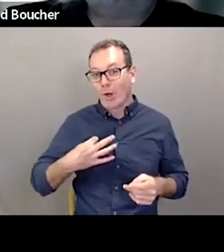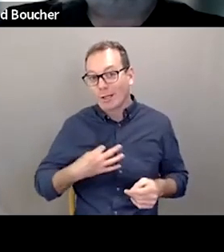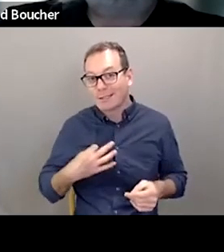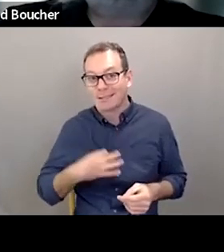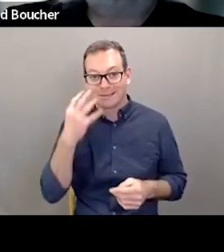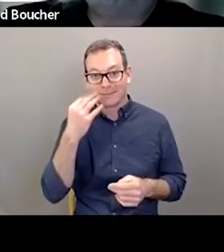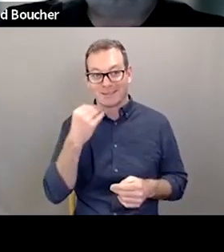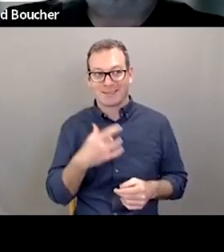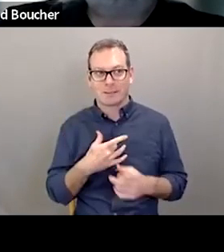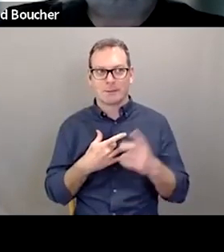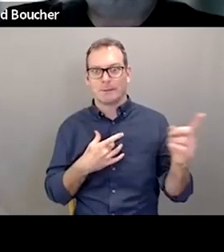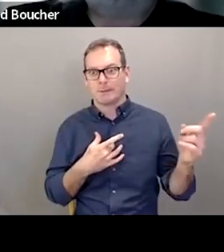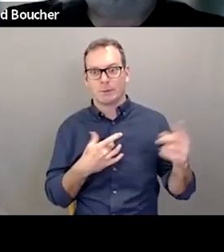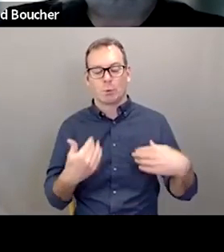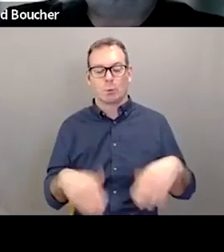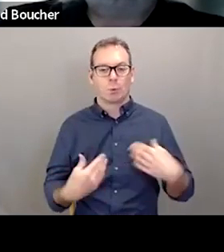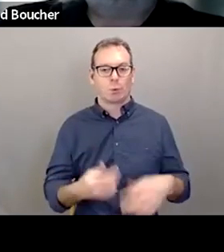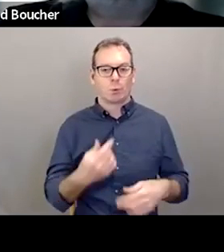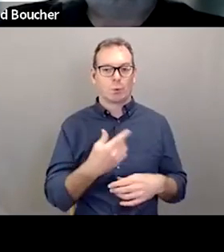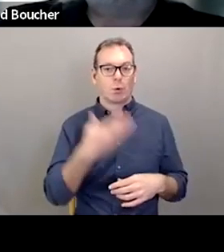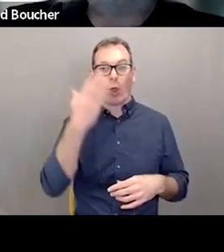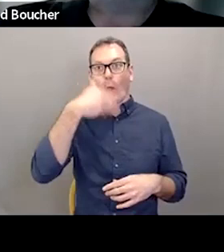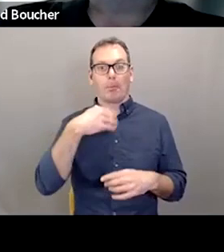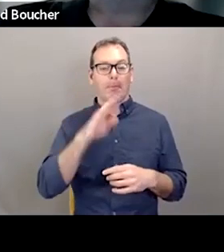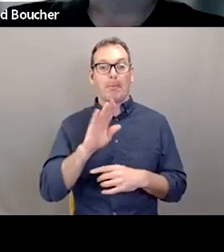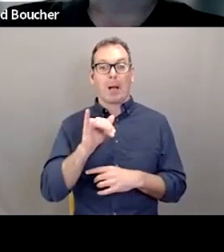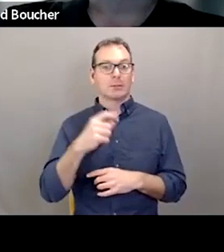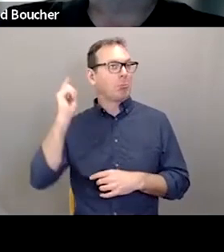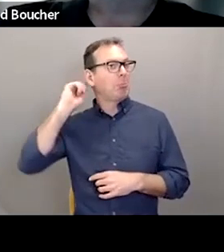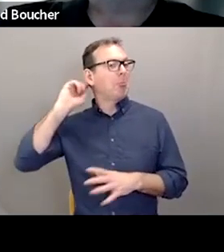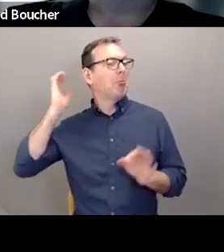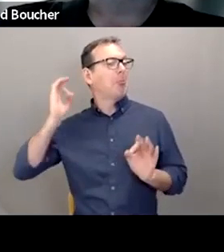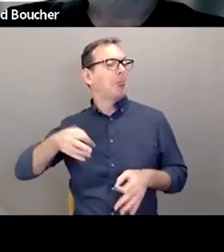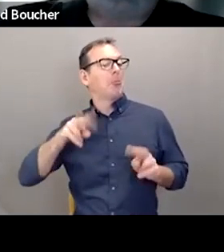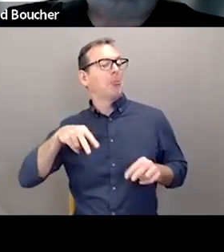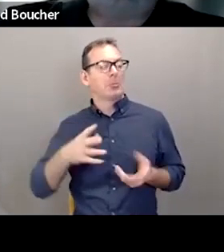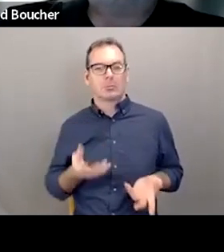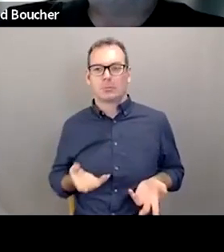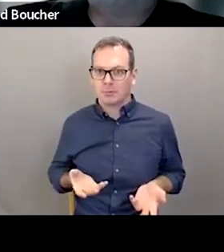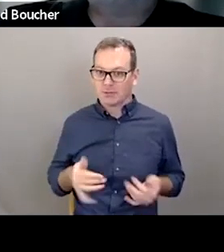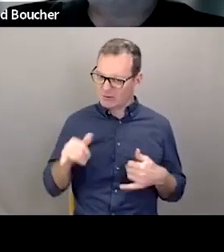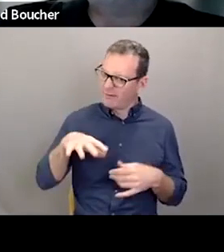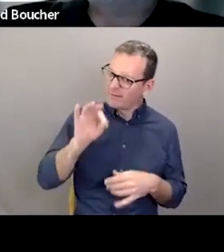bias is like a huge block constantly so did that come up in your research thank you